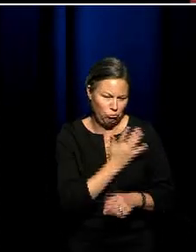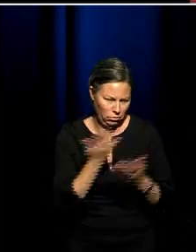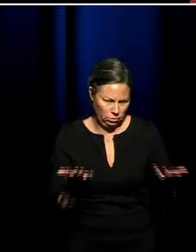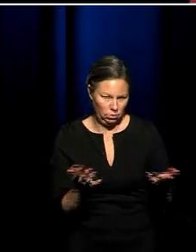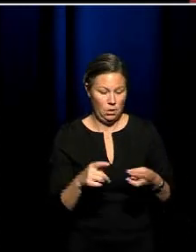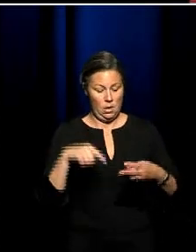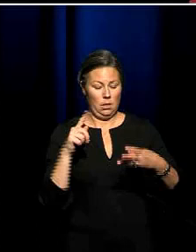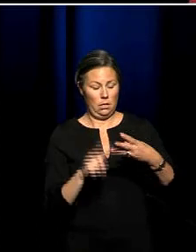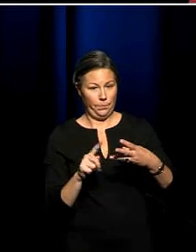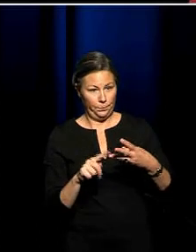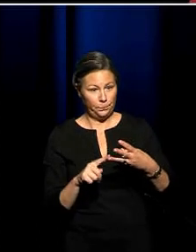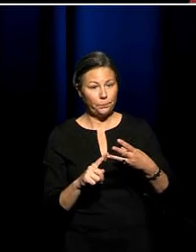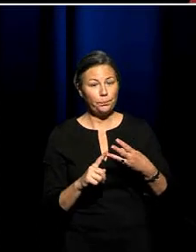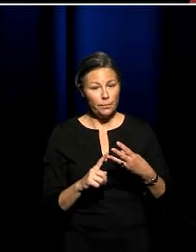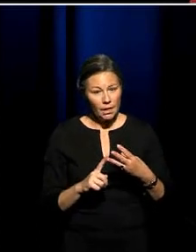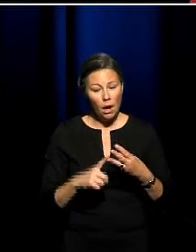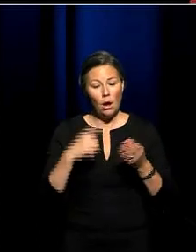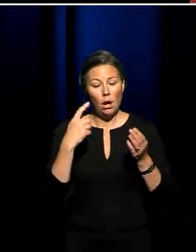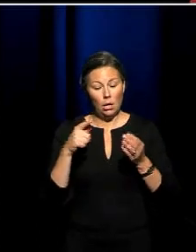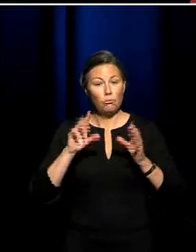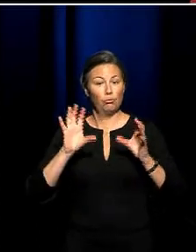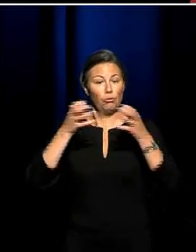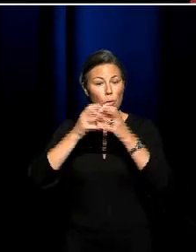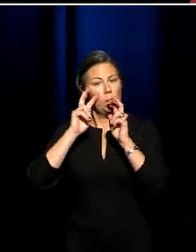enable Royal Commissions to handle perceptions of conflict of interest or